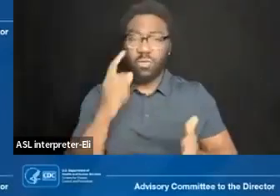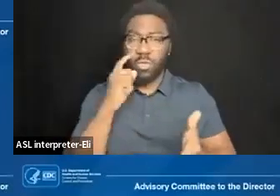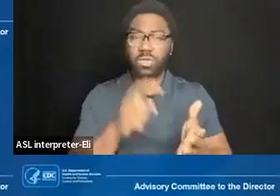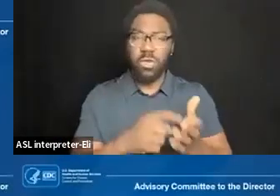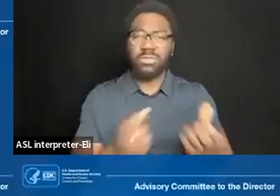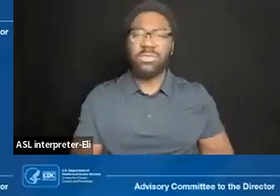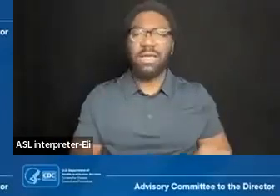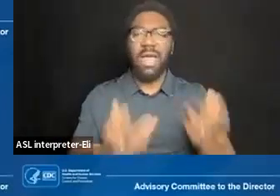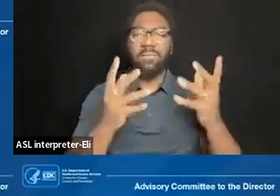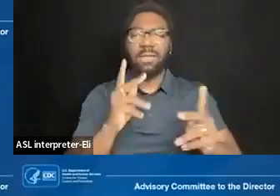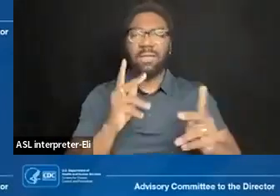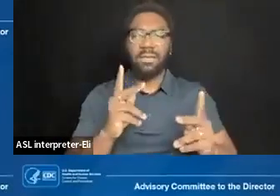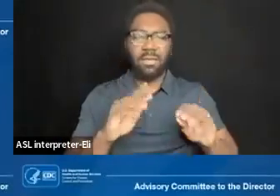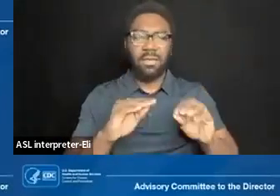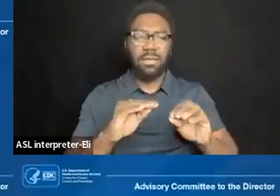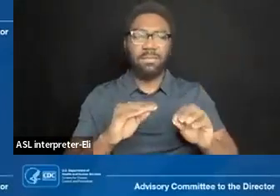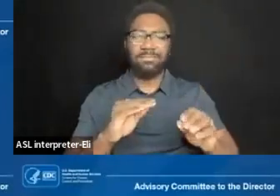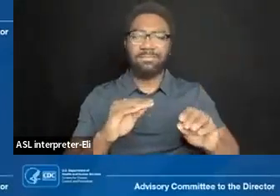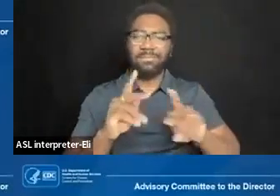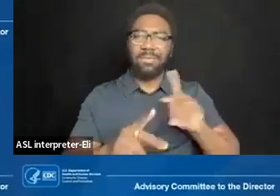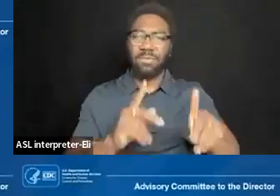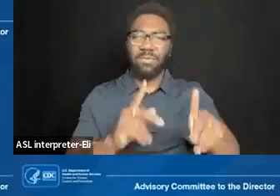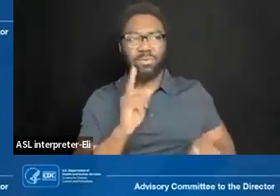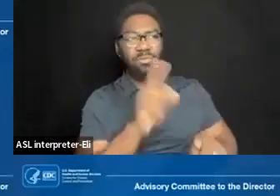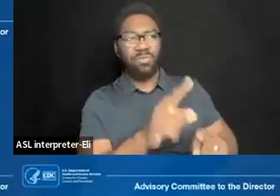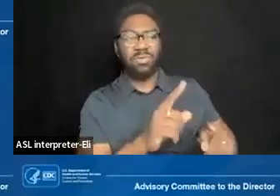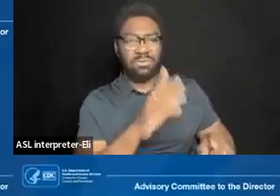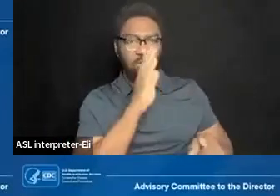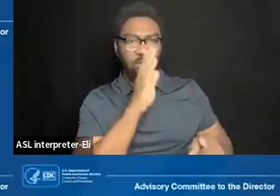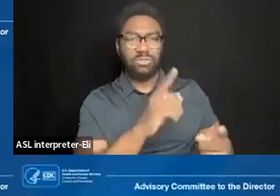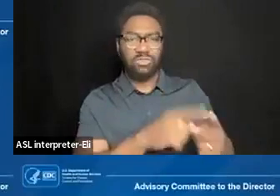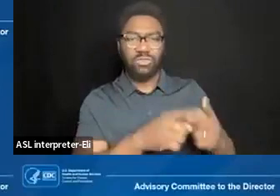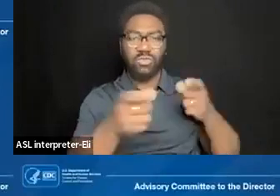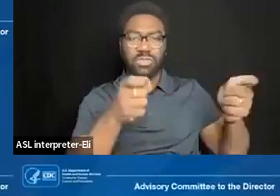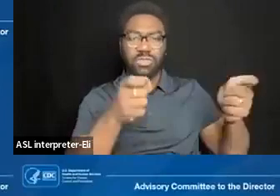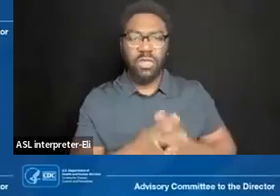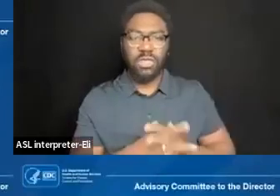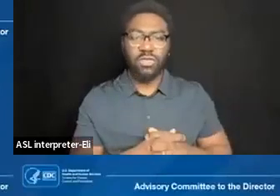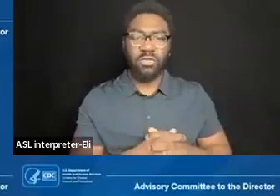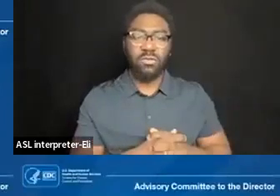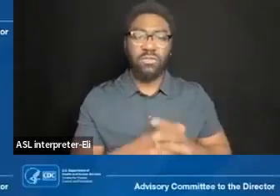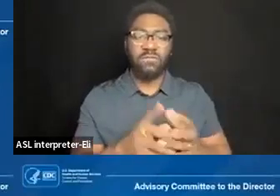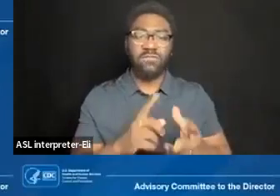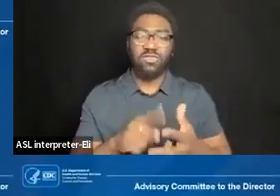into the immediate office of the director. The first thing I will mention may be of particular interest to you.